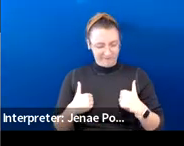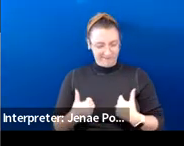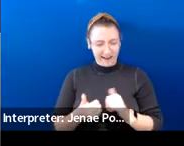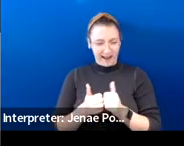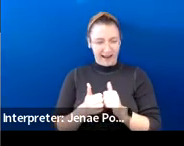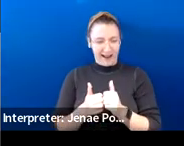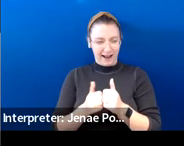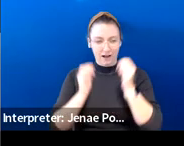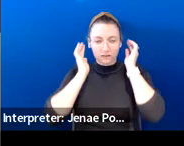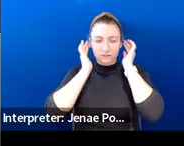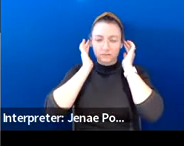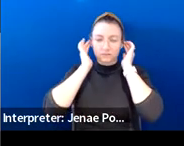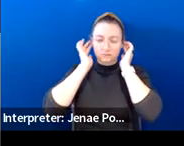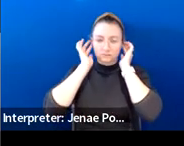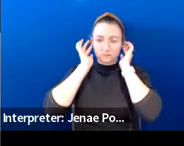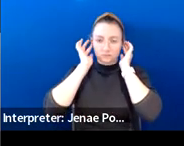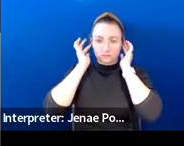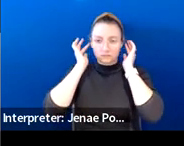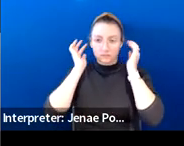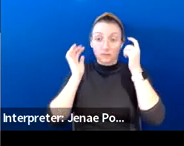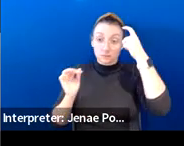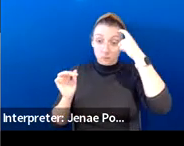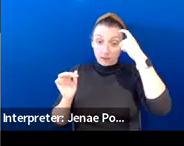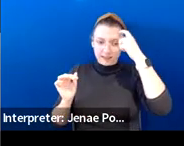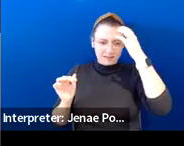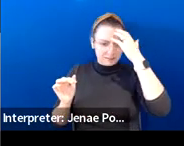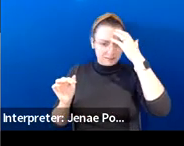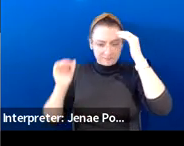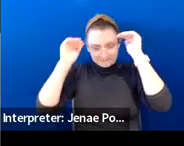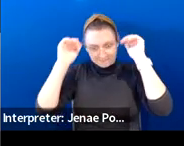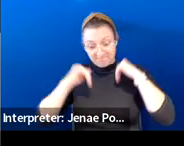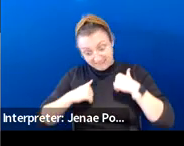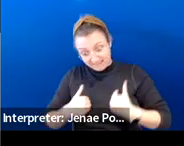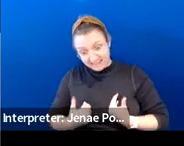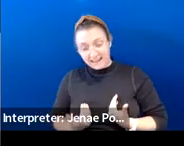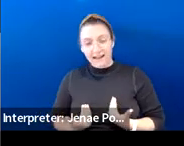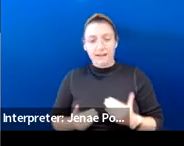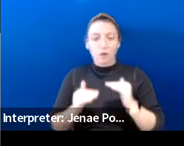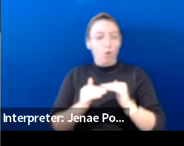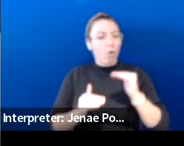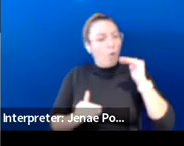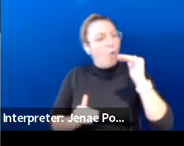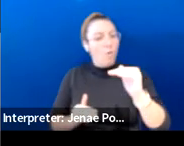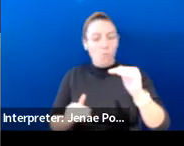as it gets fatigued from overexaggerate I'm sorry, overexert overexertion from images.